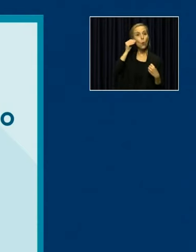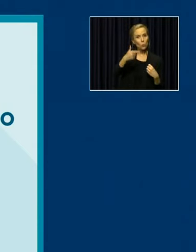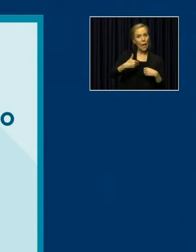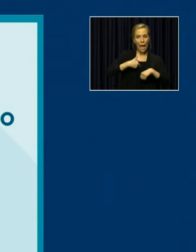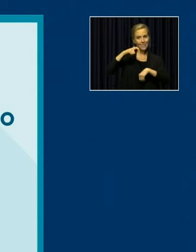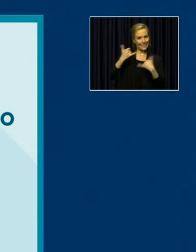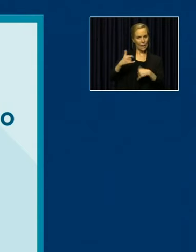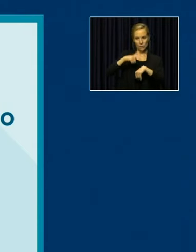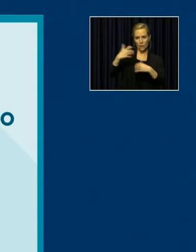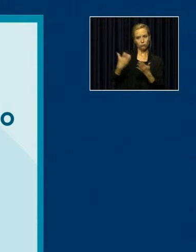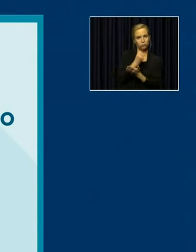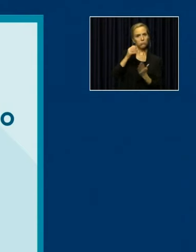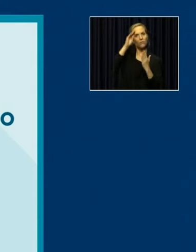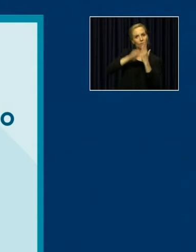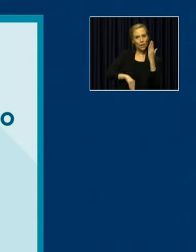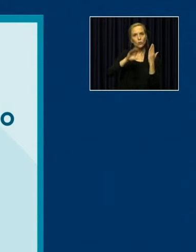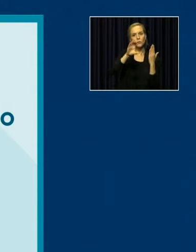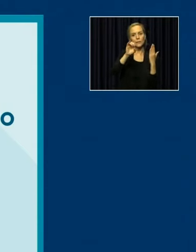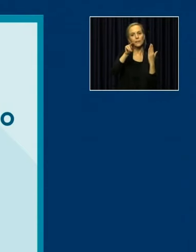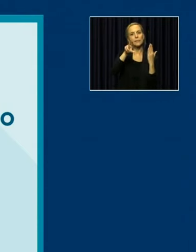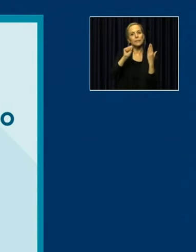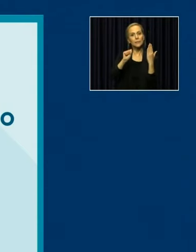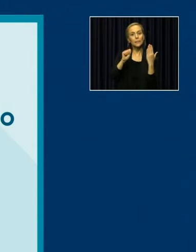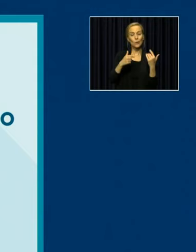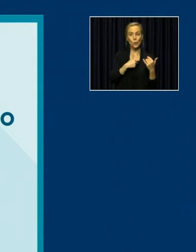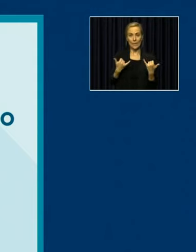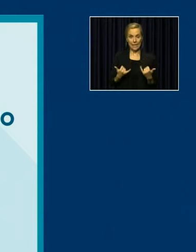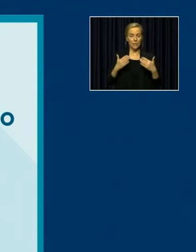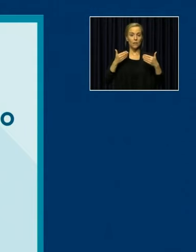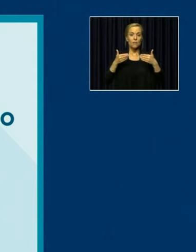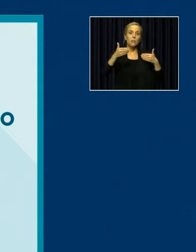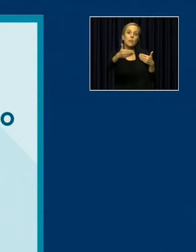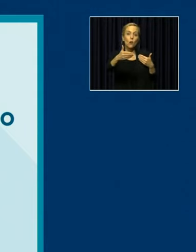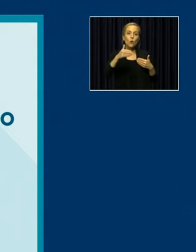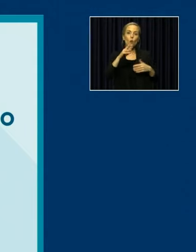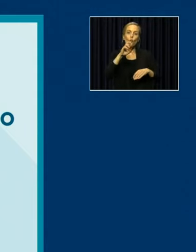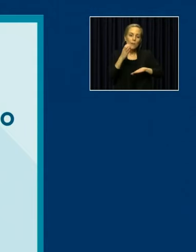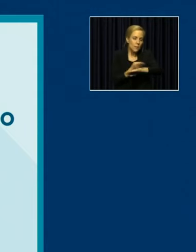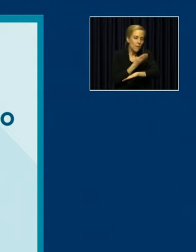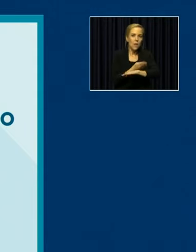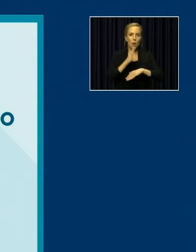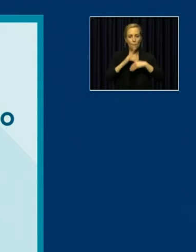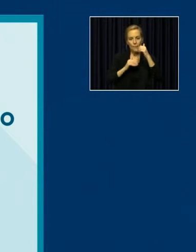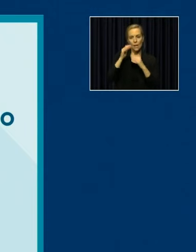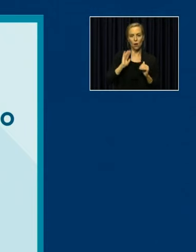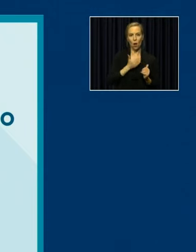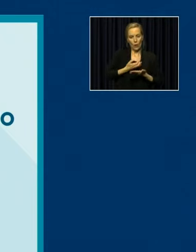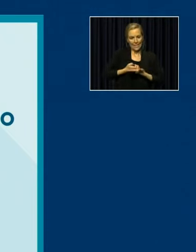AMERICANS VERSUS THE CORONAVIRUS AND YOU SHOW IT EVERY DAY ON SOCIAL MEDIA.